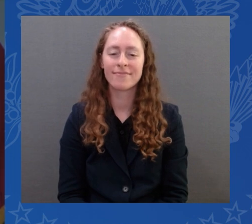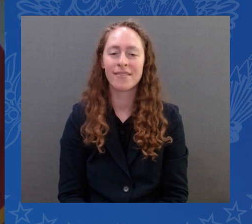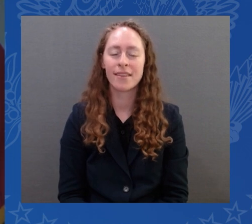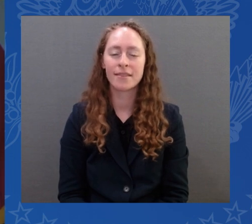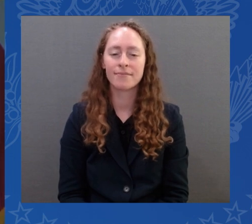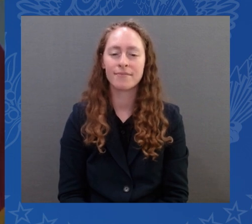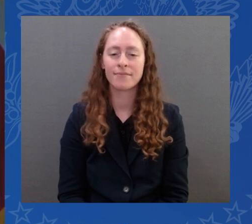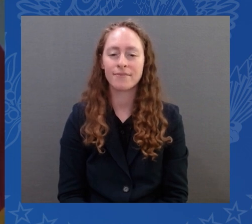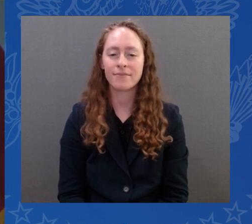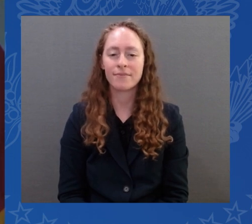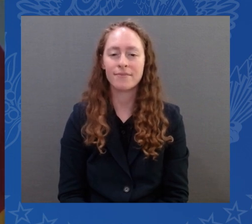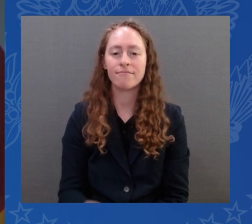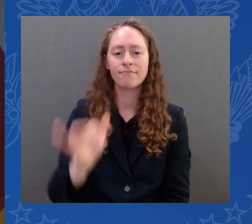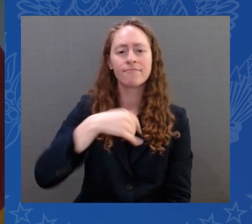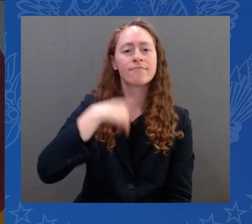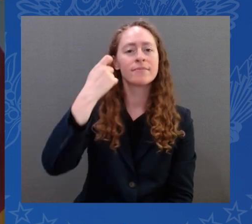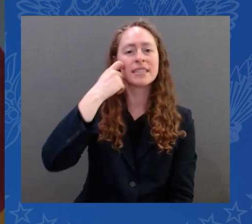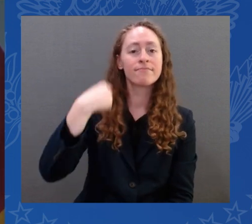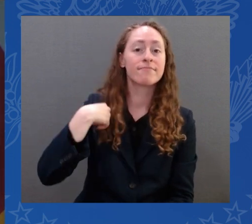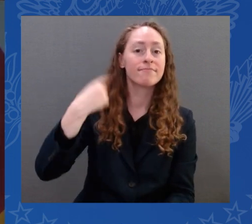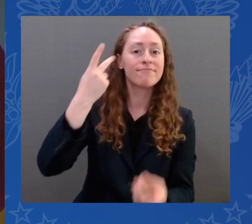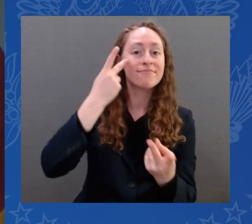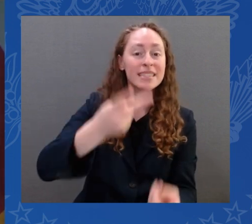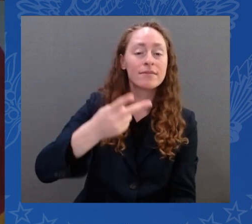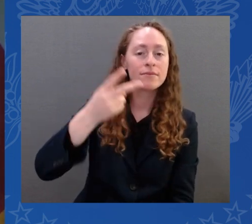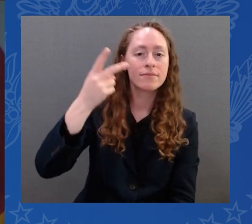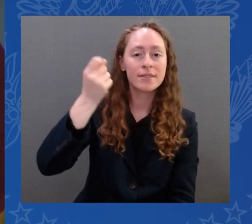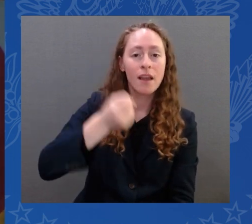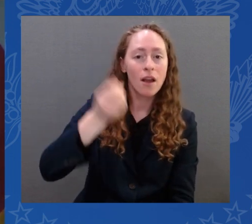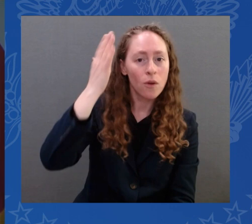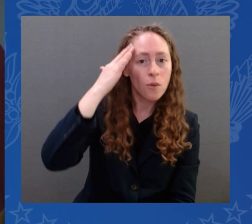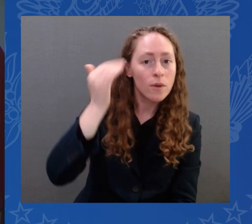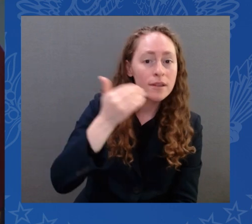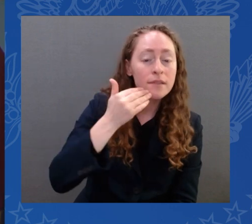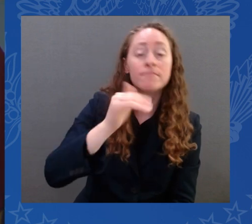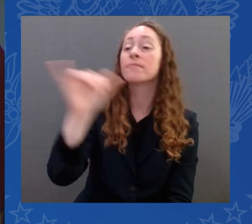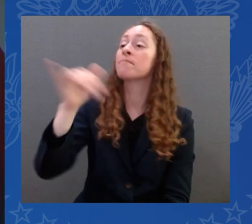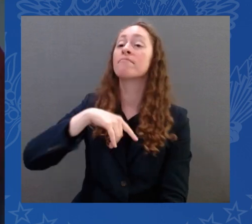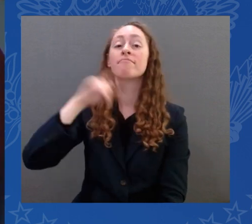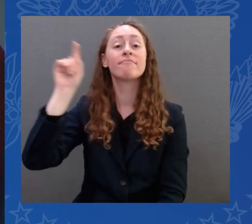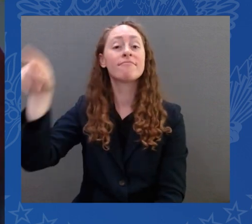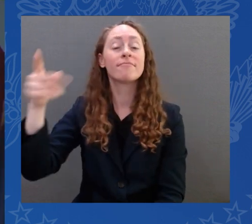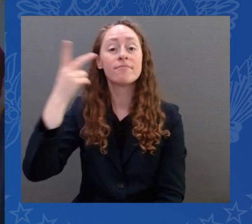who are making real our commitment to the security of our NATO Allies.